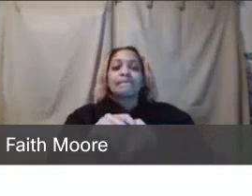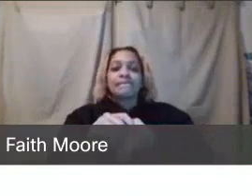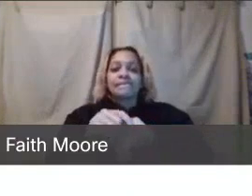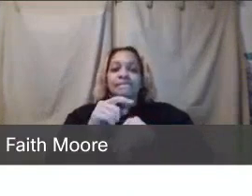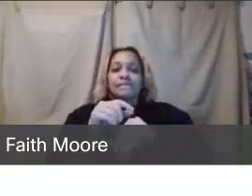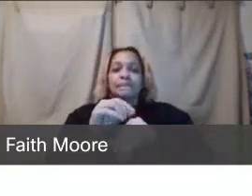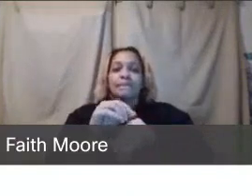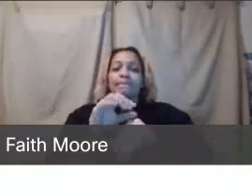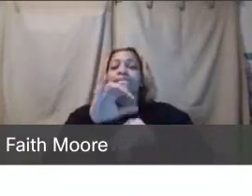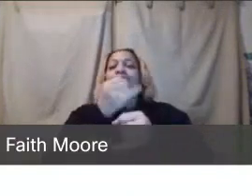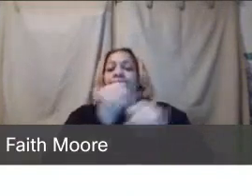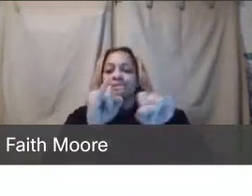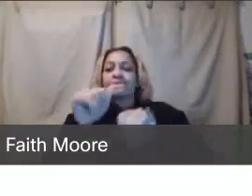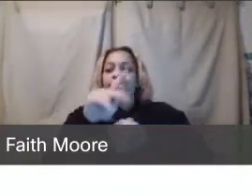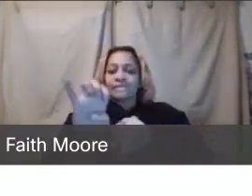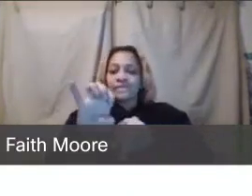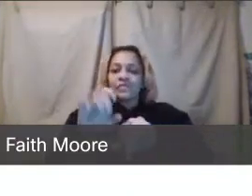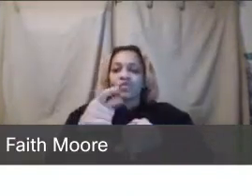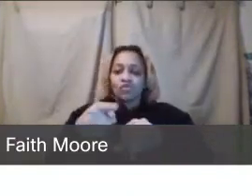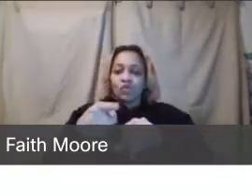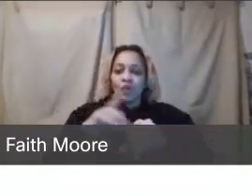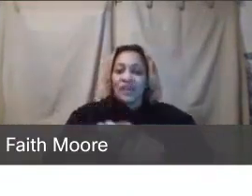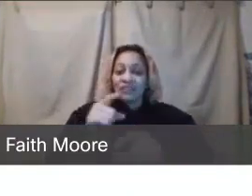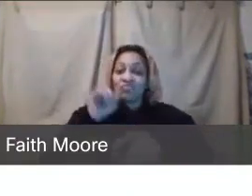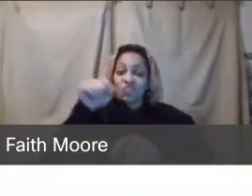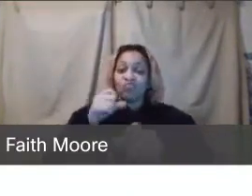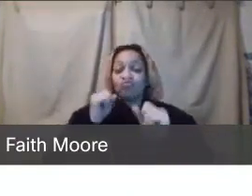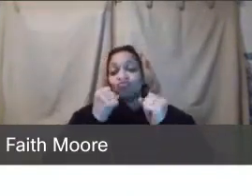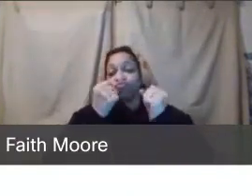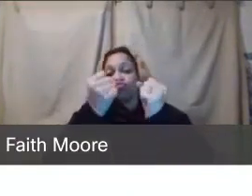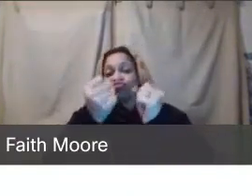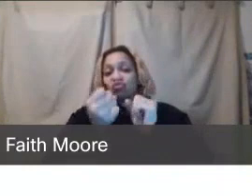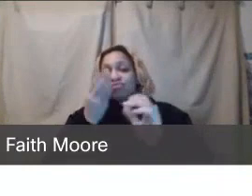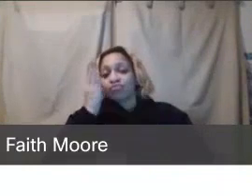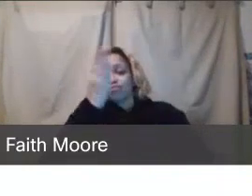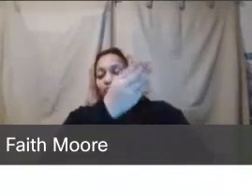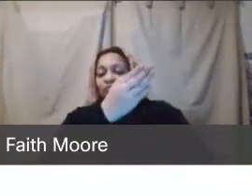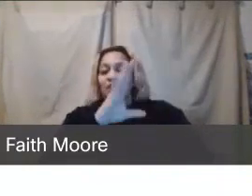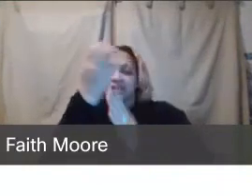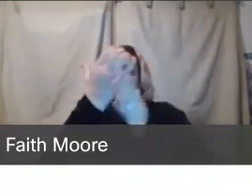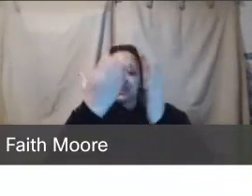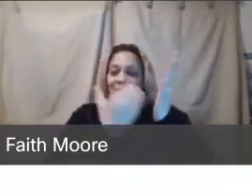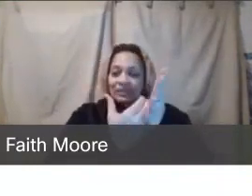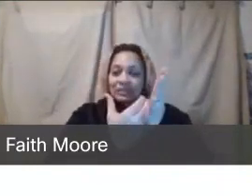Um, they could go up to constitution and make that term. So we've made the call to prohibit that. We were found left, turn.